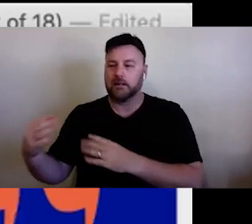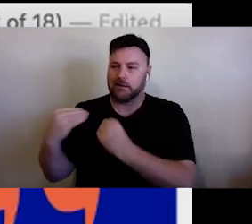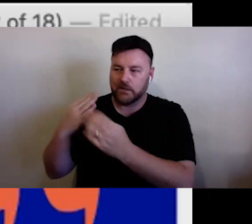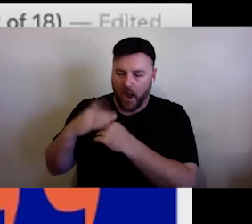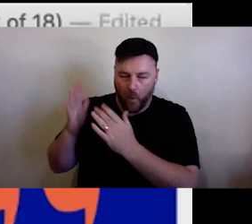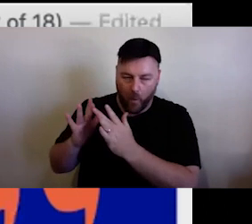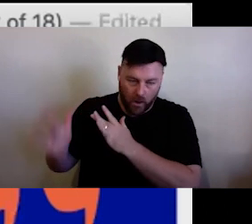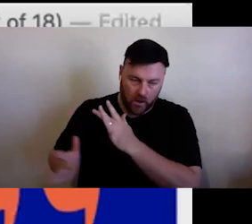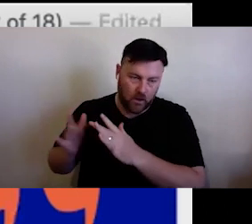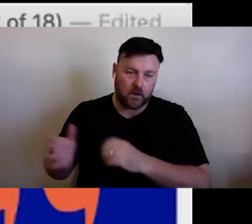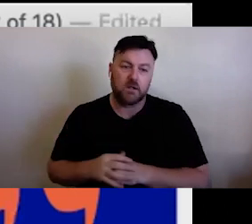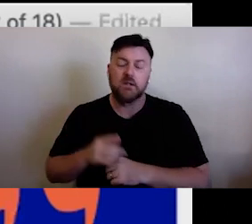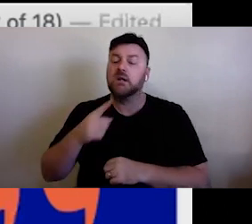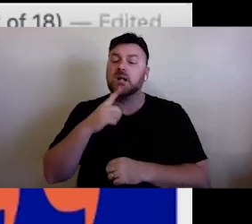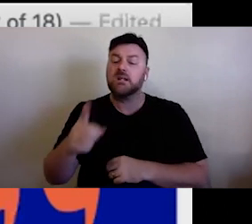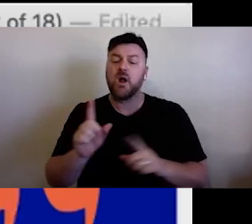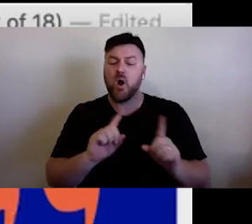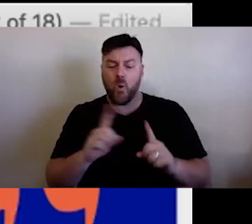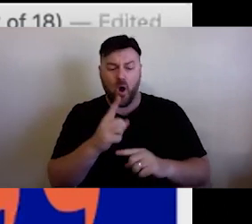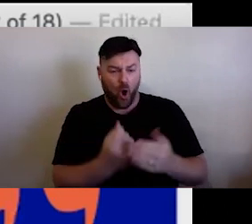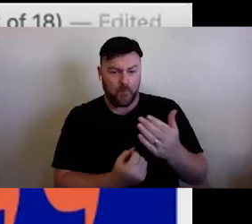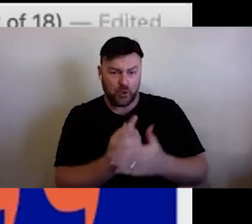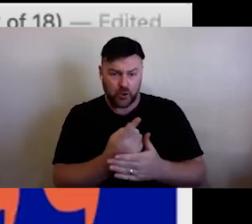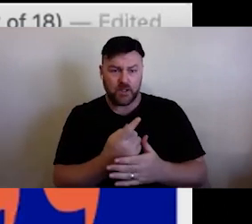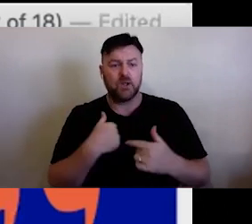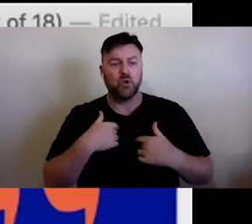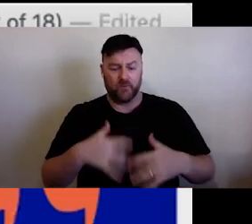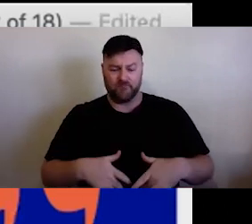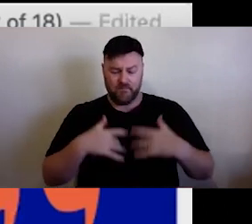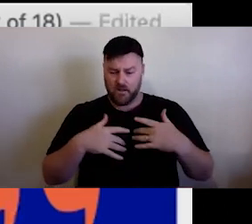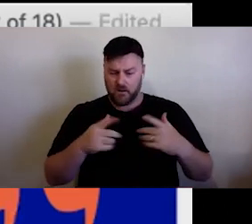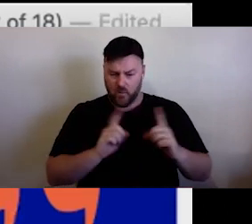community." Tee believes digital is an enabler -- she believes digital